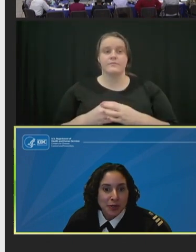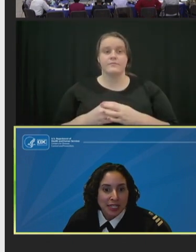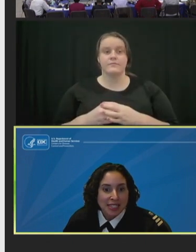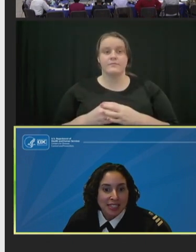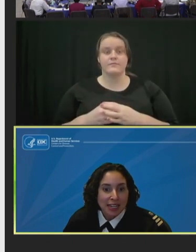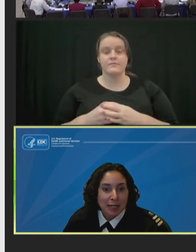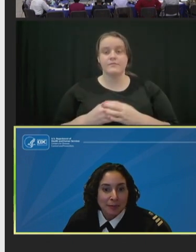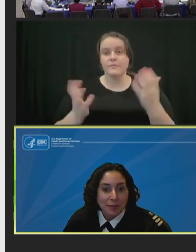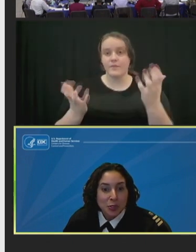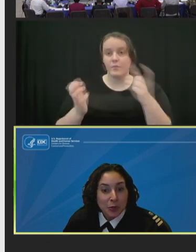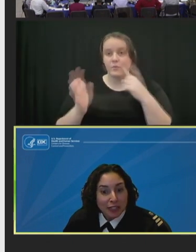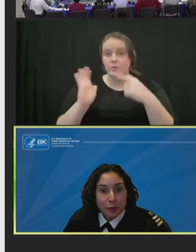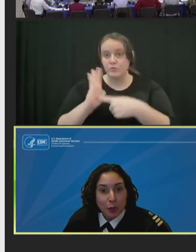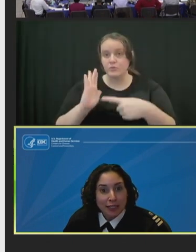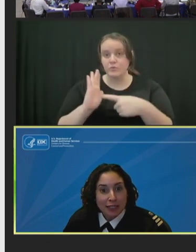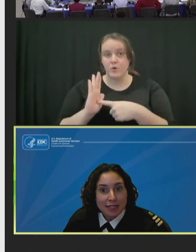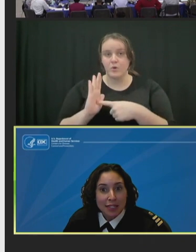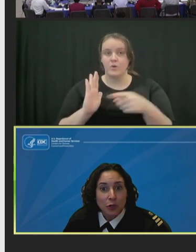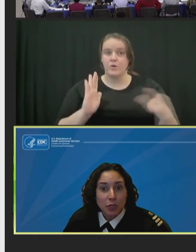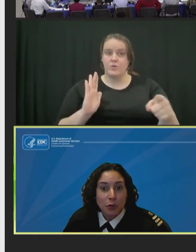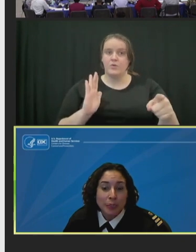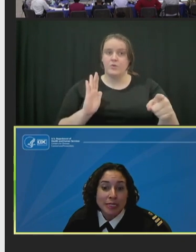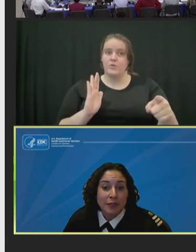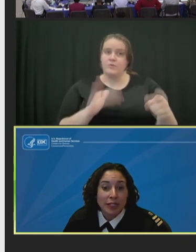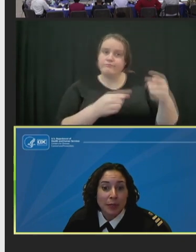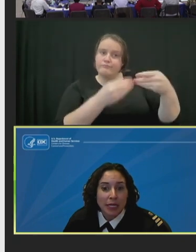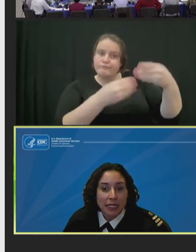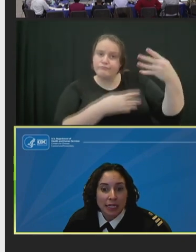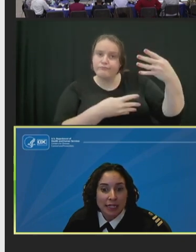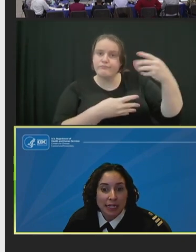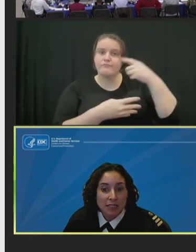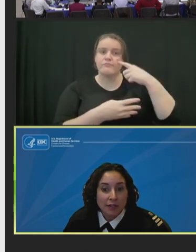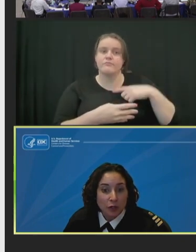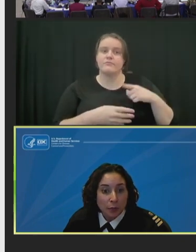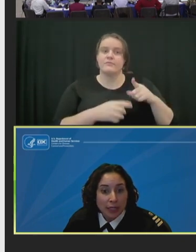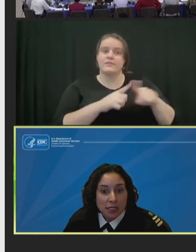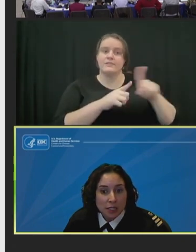this suite of products that NORC will be developing in the next several months,